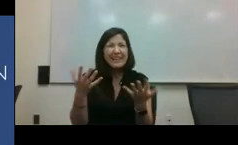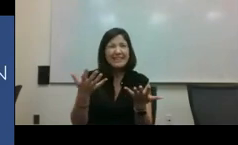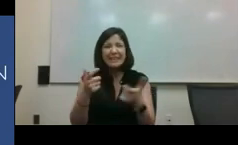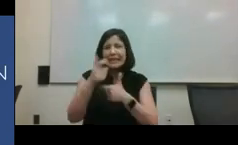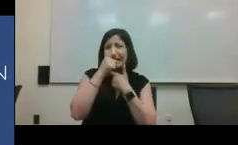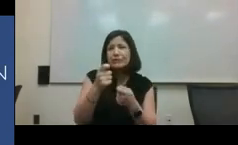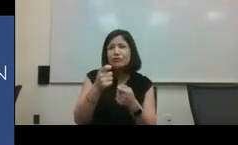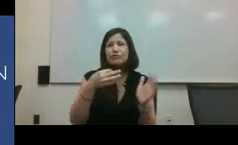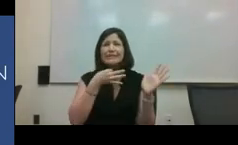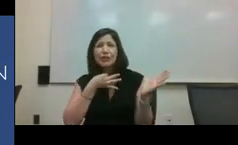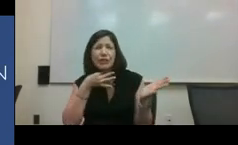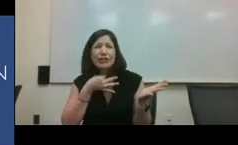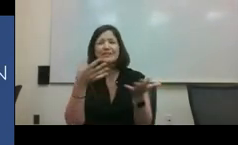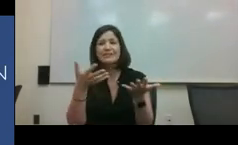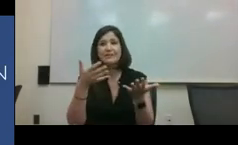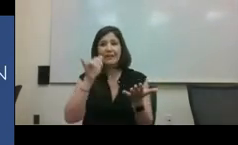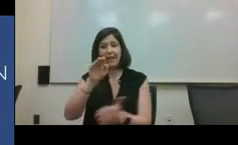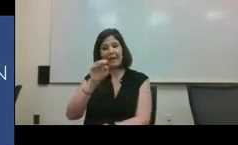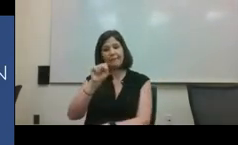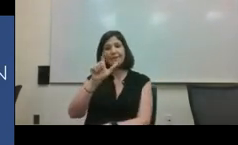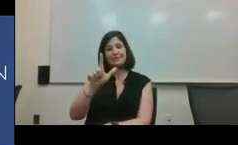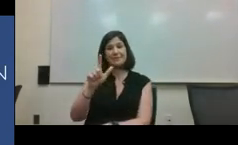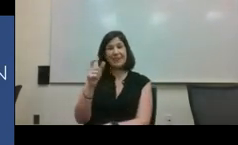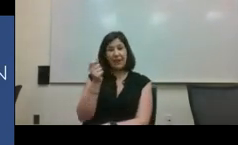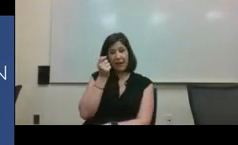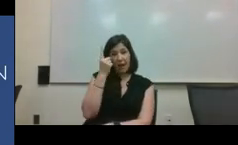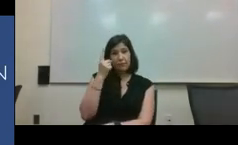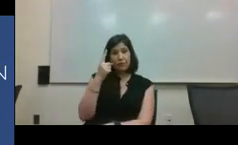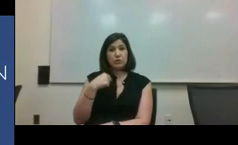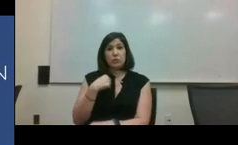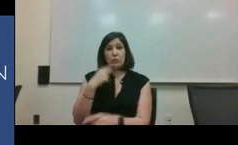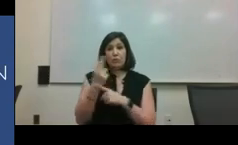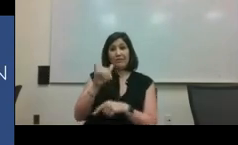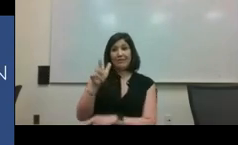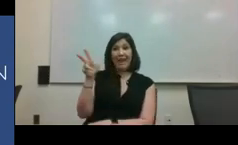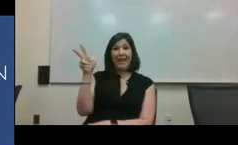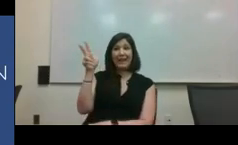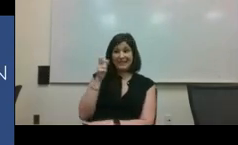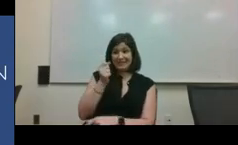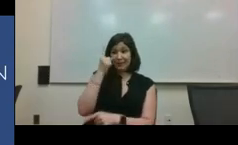interesting curiosities is this MSL comprehension. So, this is where we took that listening comprehension story.